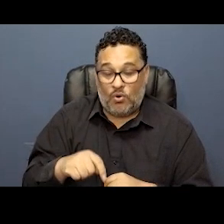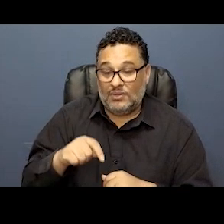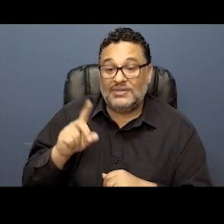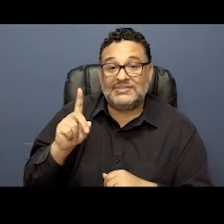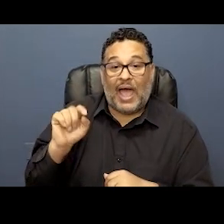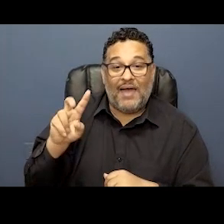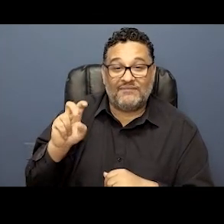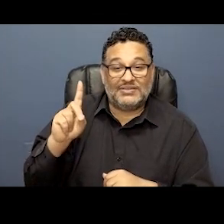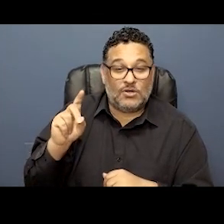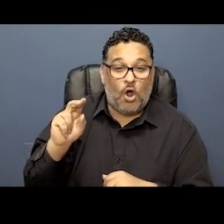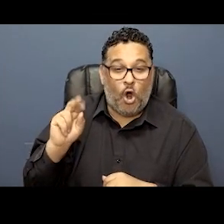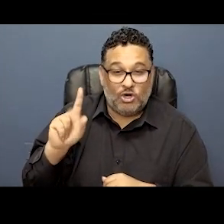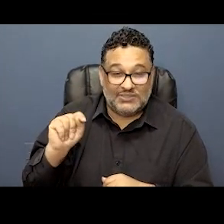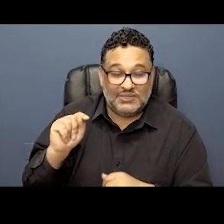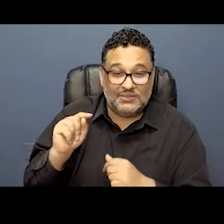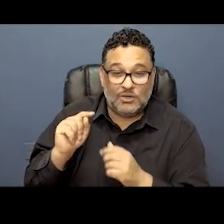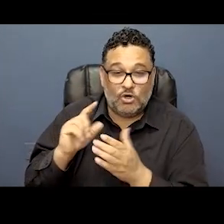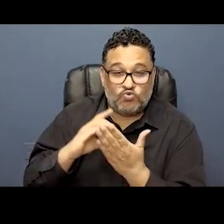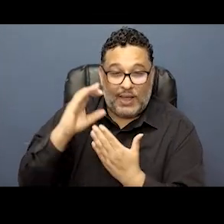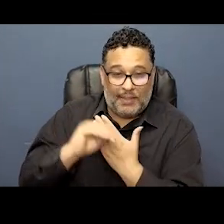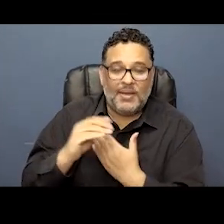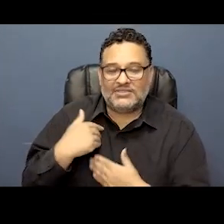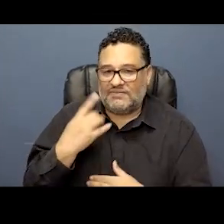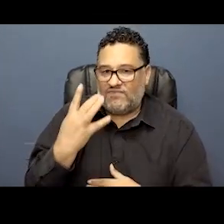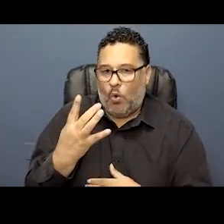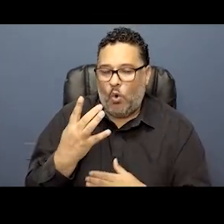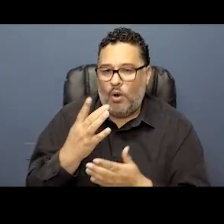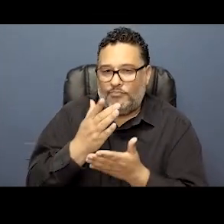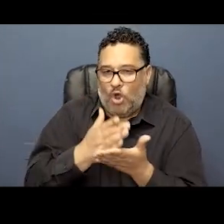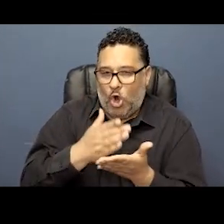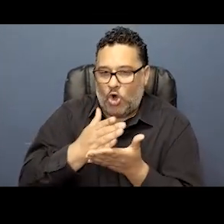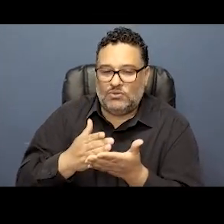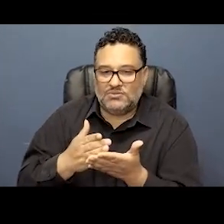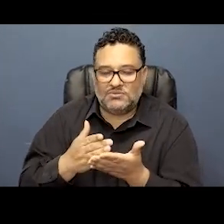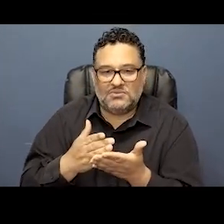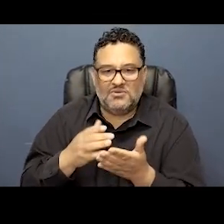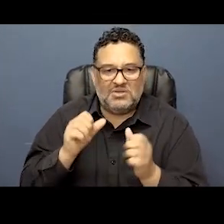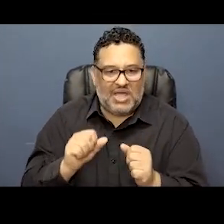components that are generalizable to a variety of careers in various fields.